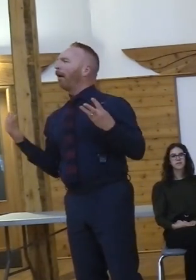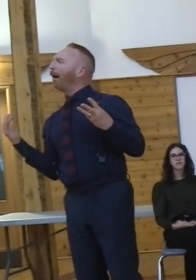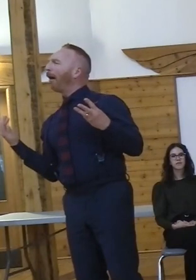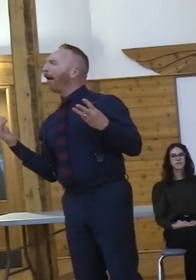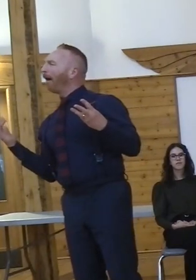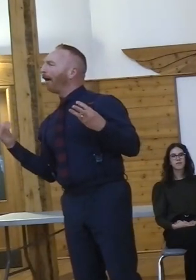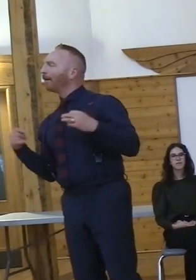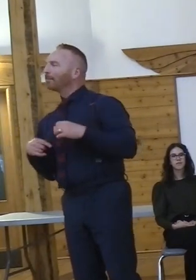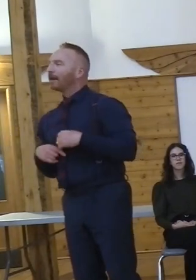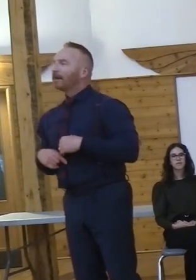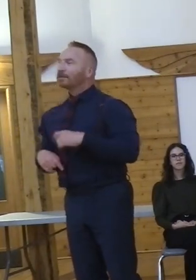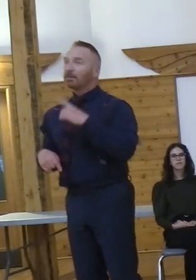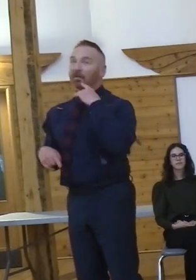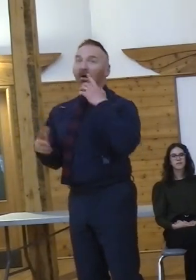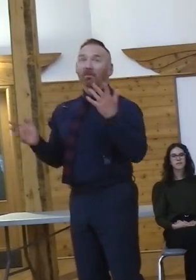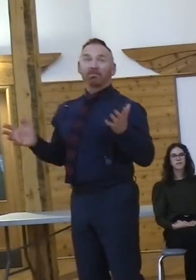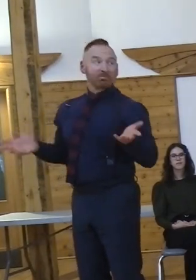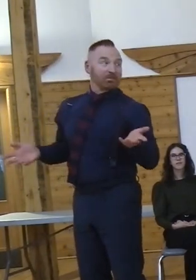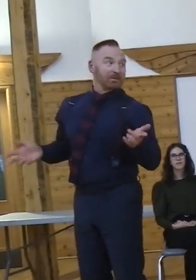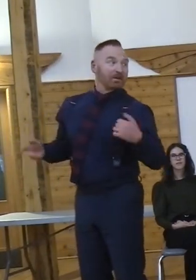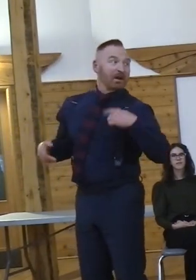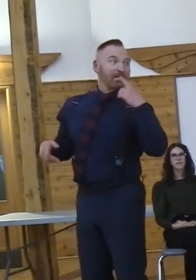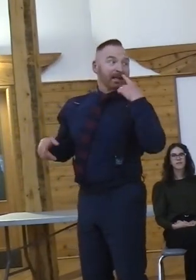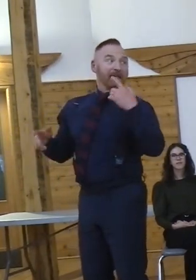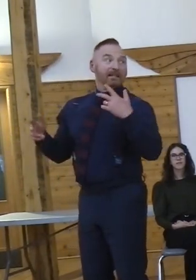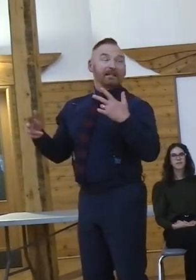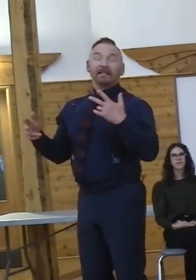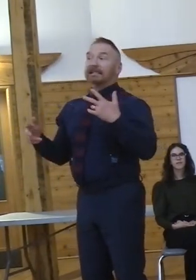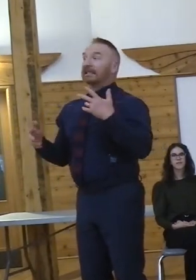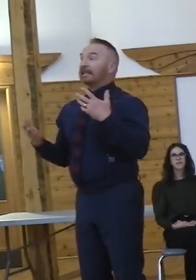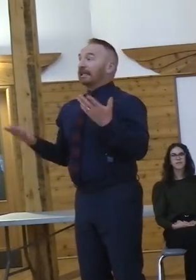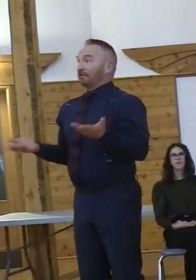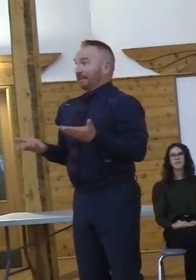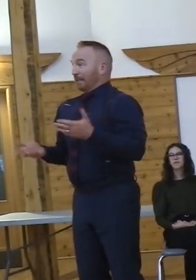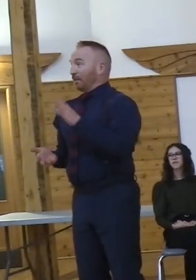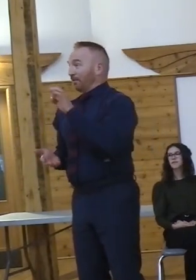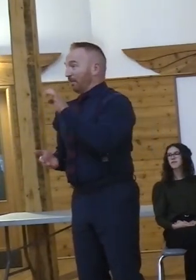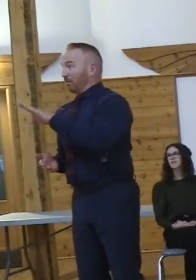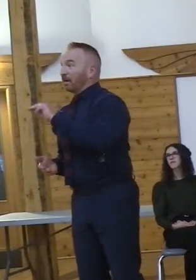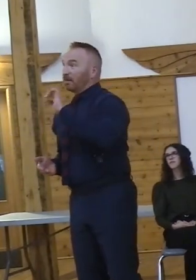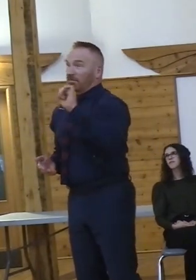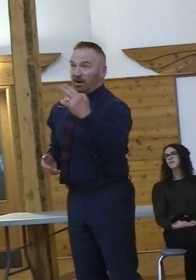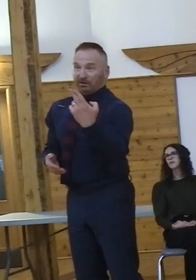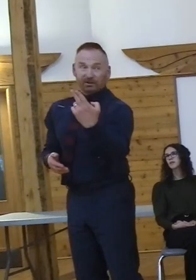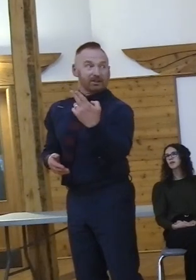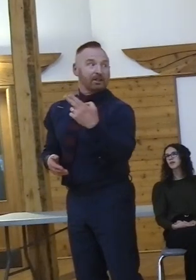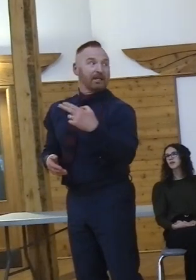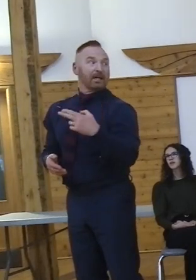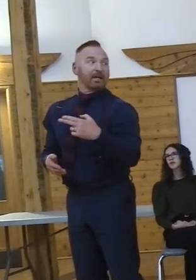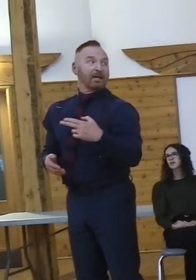And you know I was here as Lorraine said earlier in February and March and honestly I really